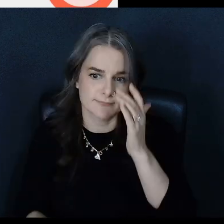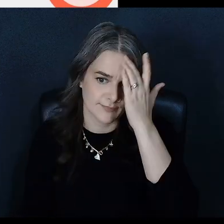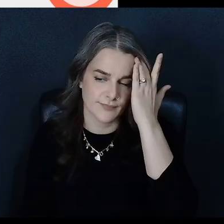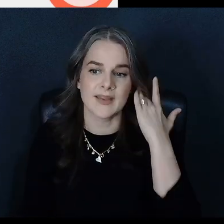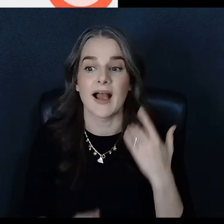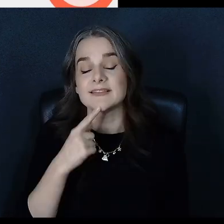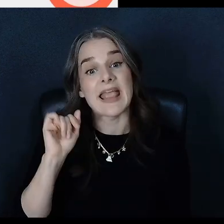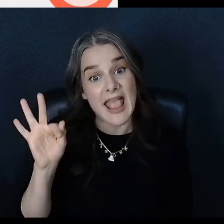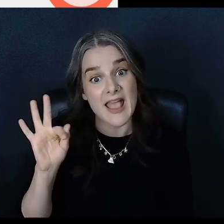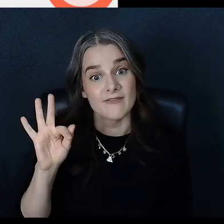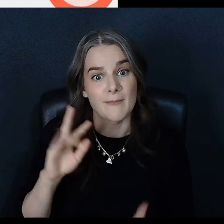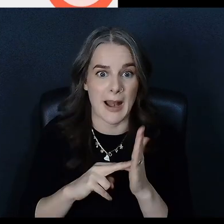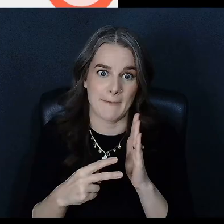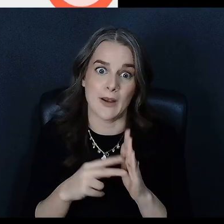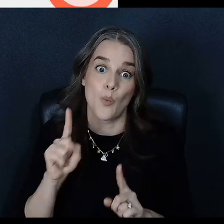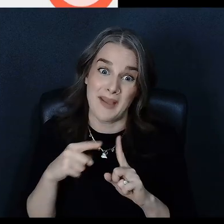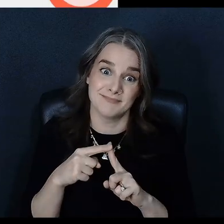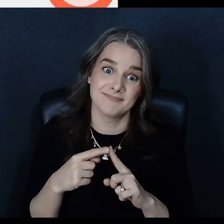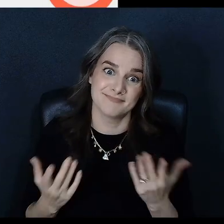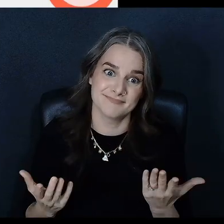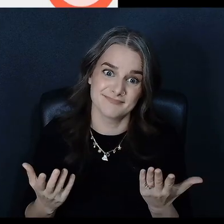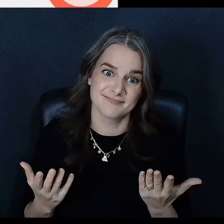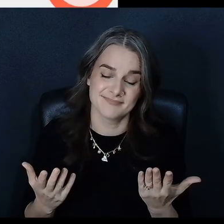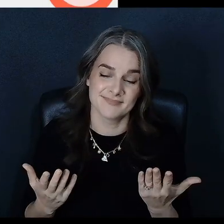Finally, I show you one that is very new, very interesting.